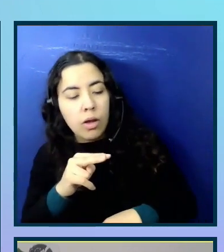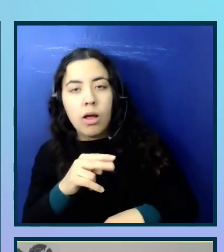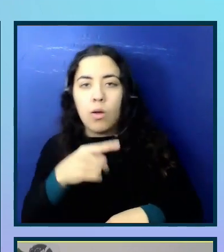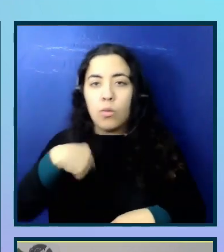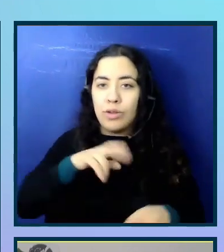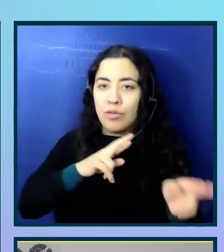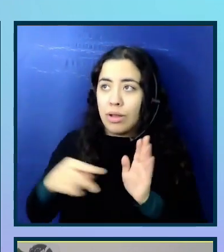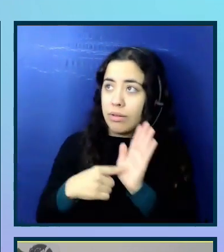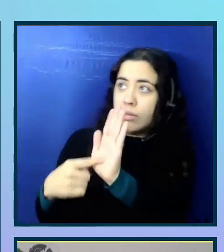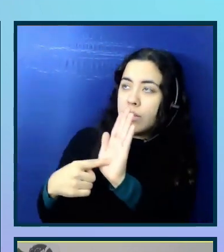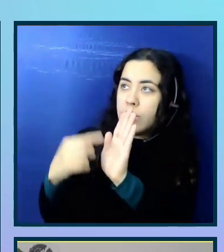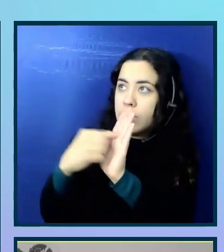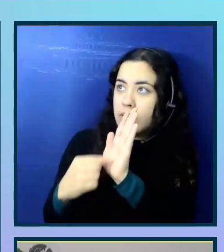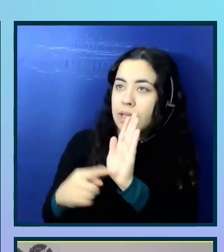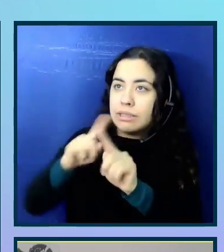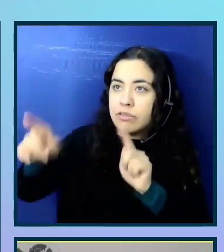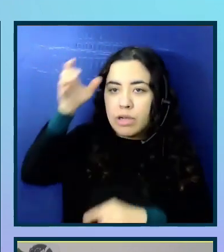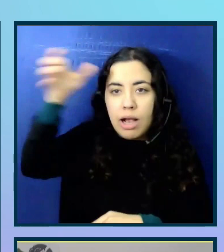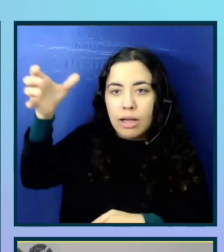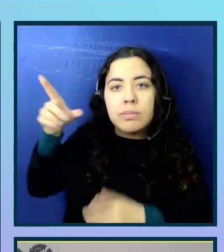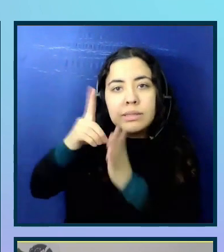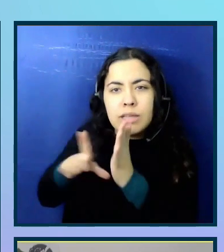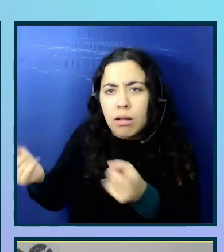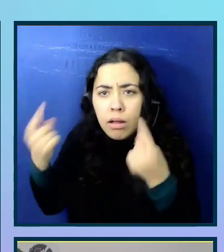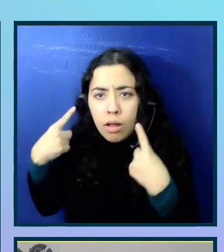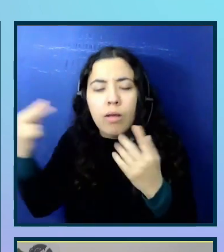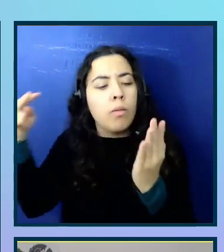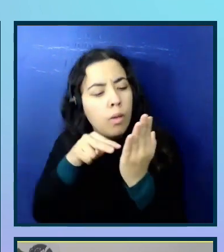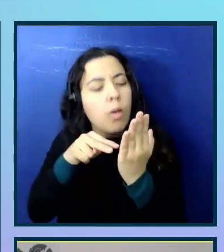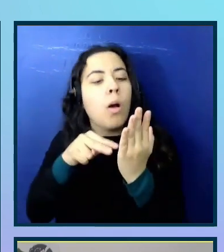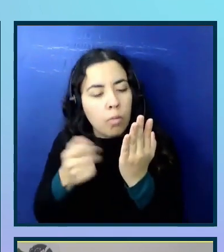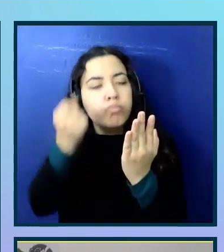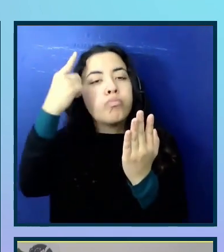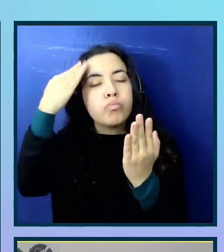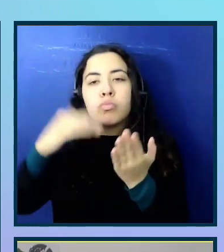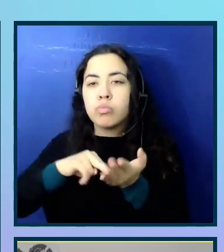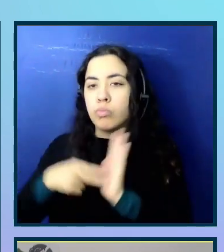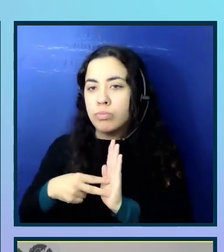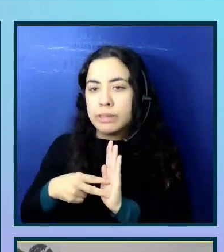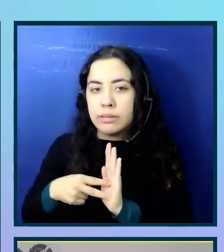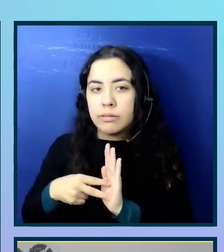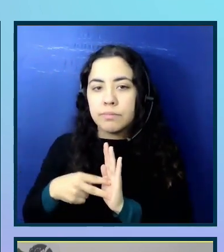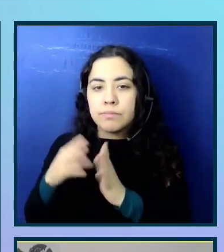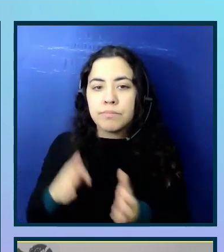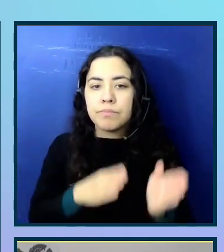(mouse clicking) Let's talk about interactions. So for interactive components, let's say buttons or form elements.